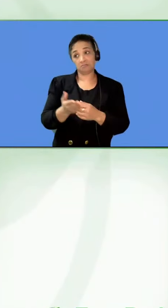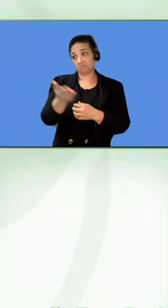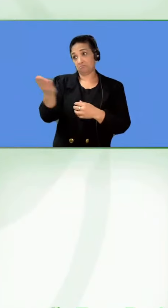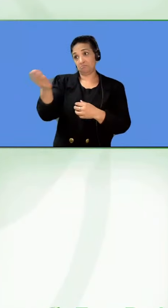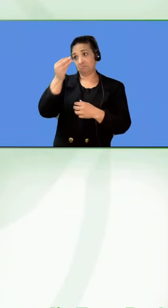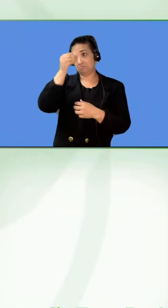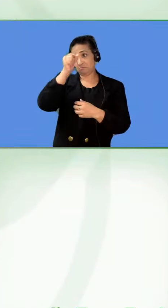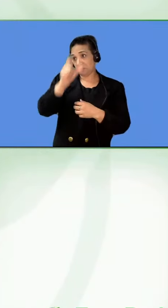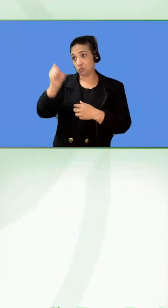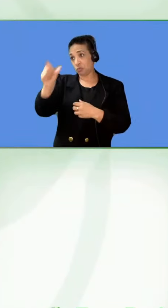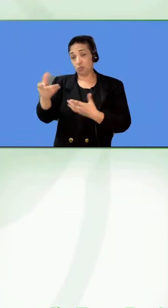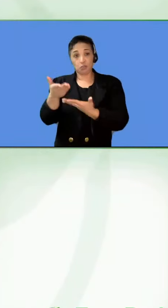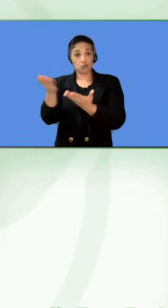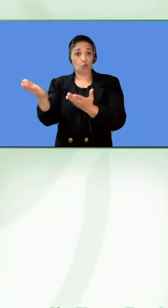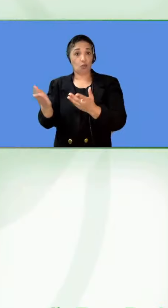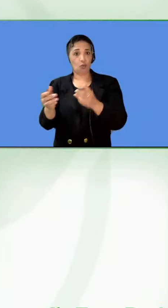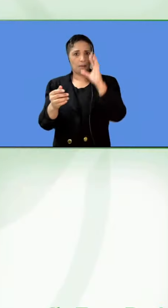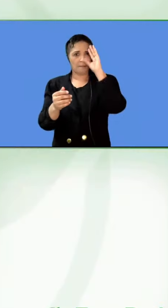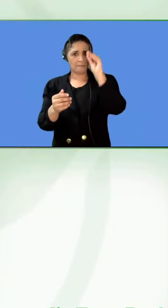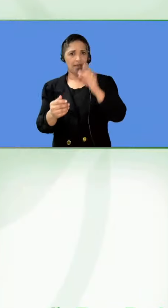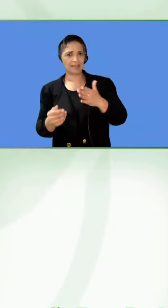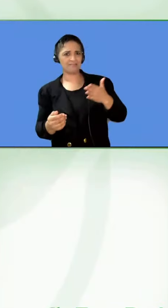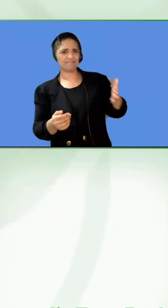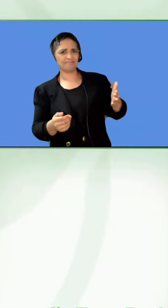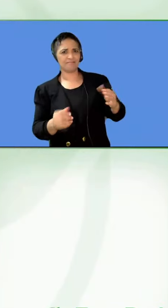the gentleman on the left how you use them.